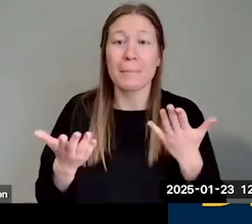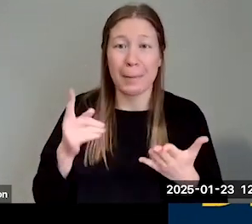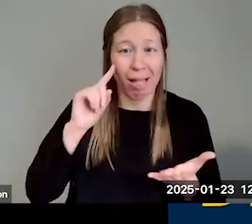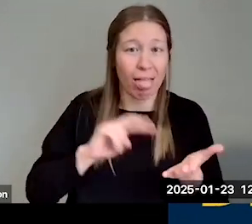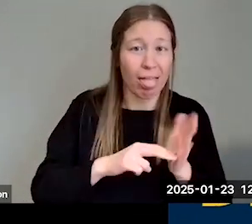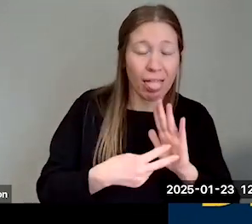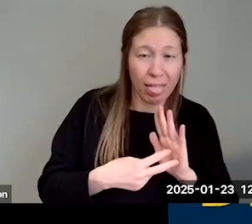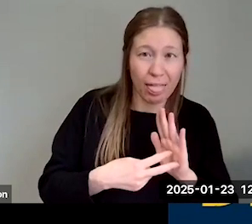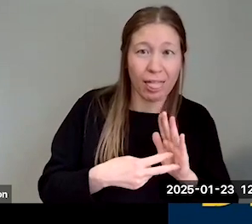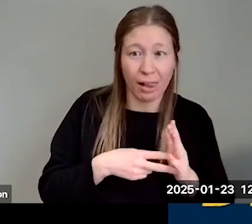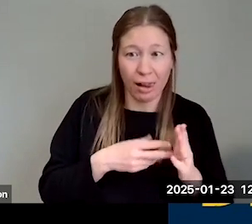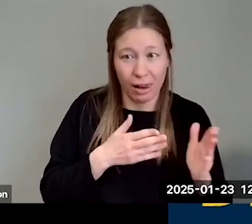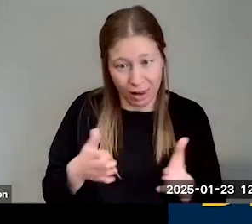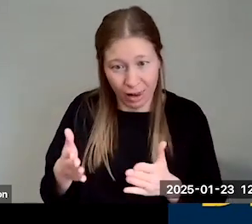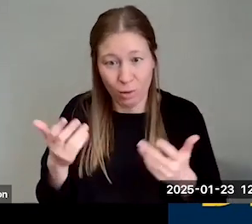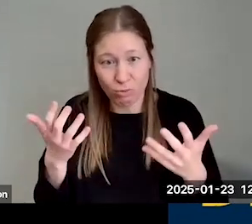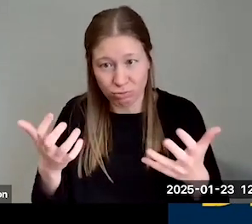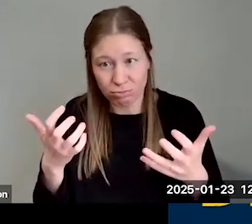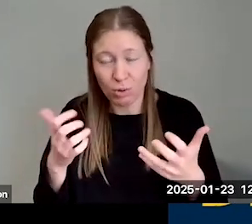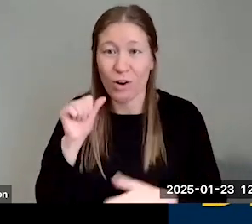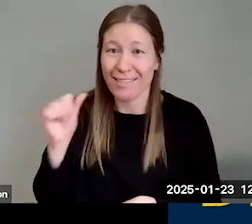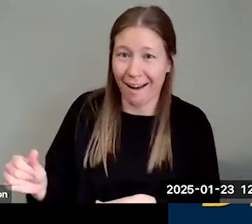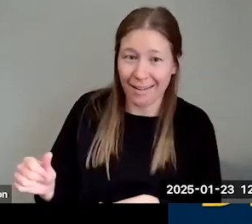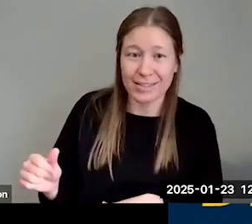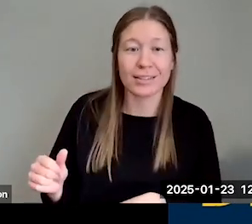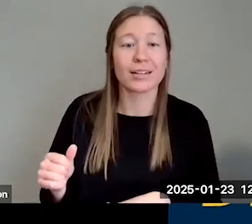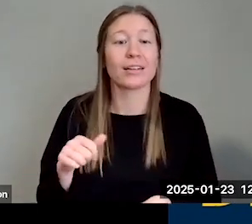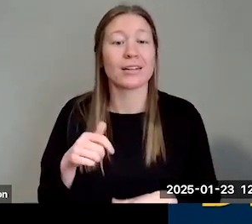in that same 2016 study reported experiencing discrimination